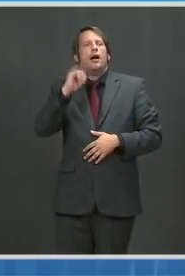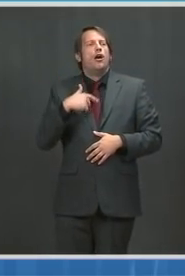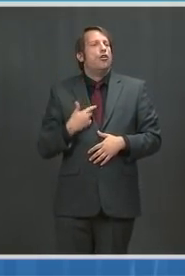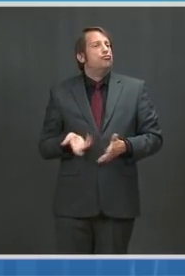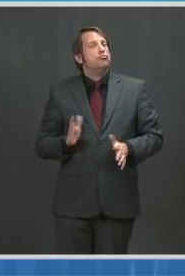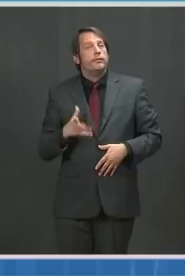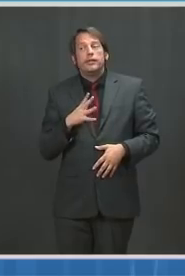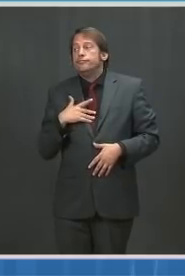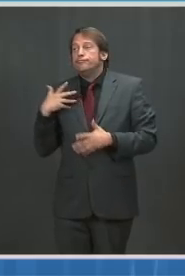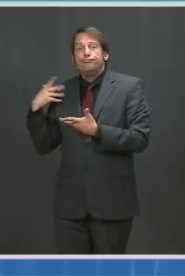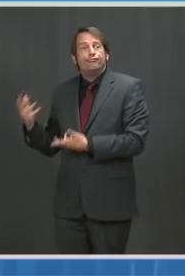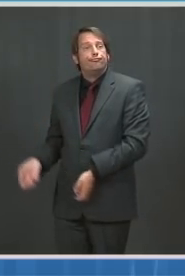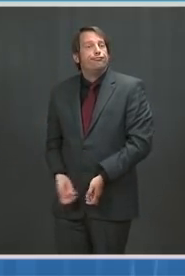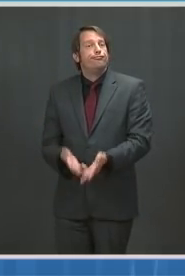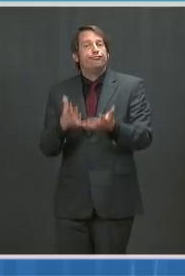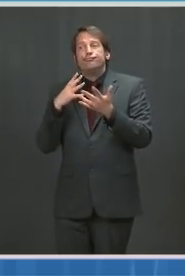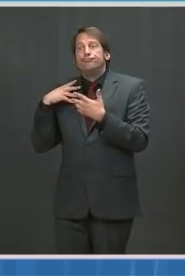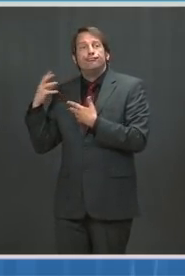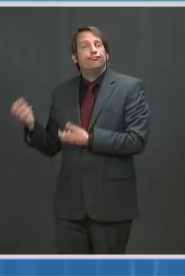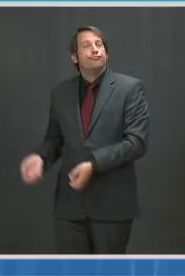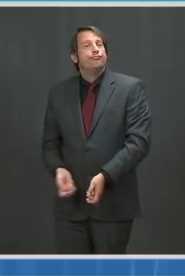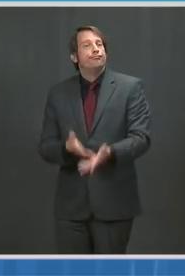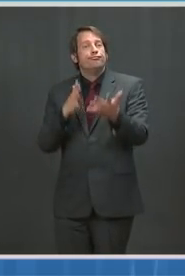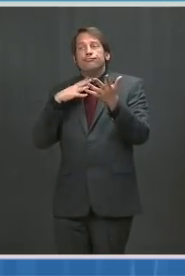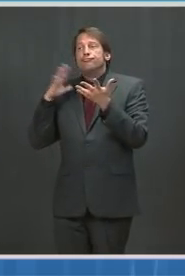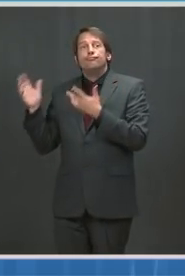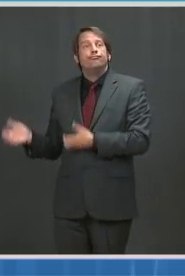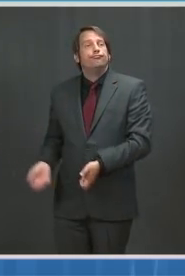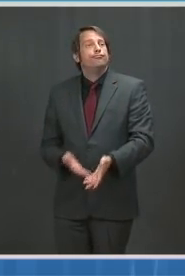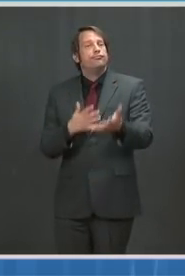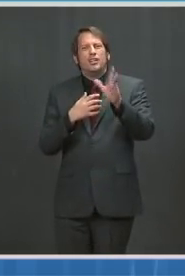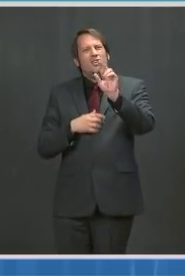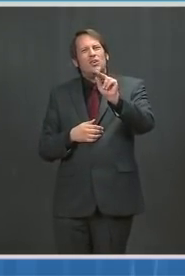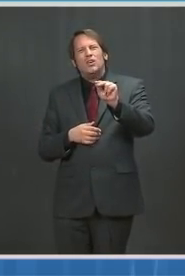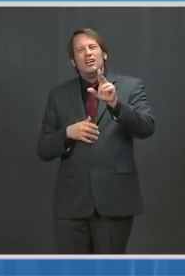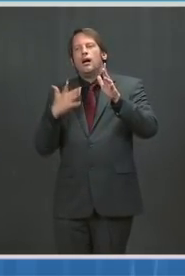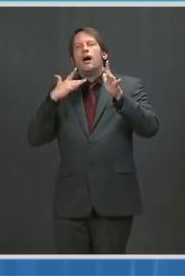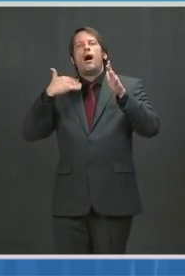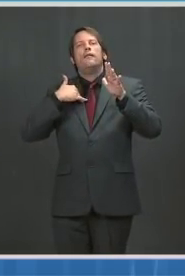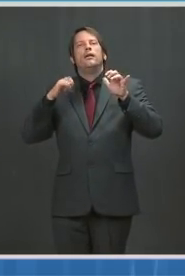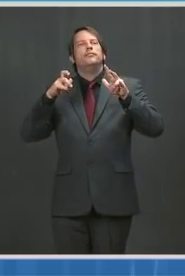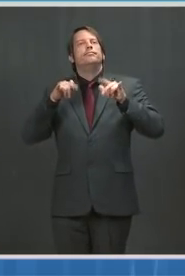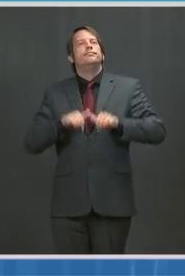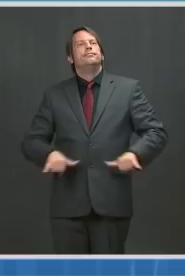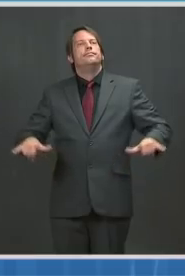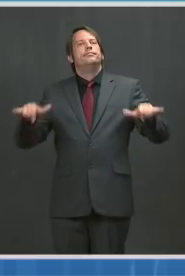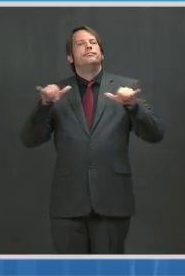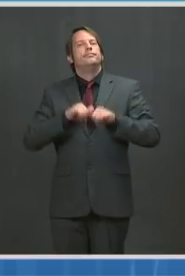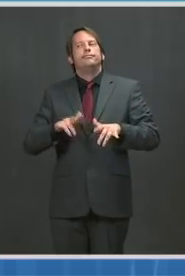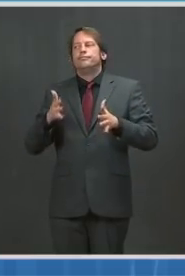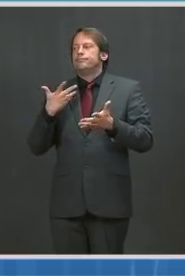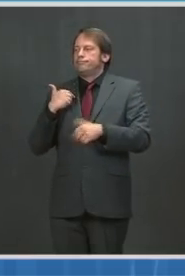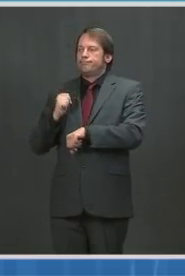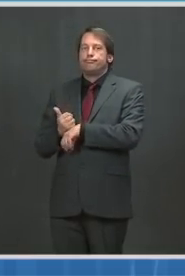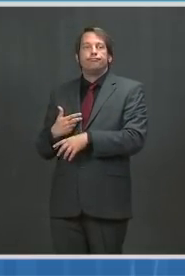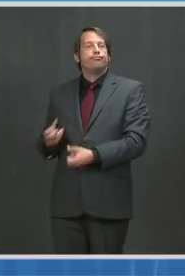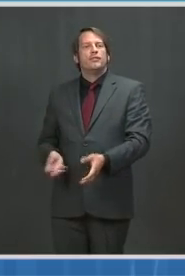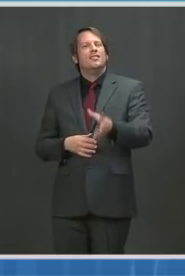according to some formula. It's not true in the least. We are getting the amount of vaccines we think are needed for the population